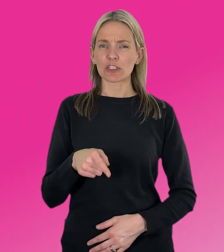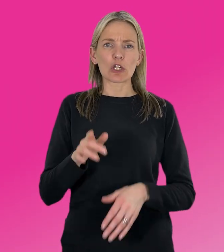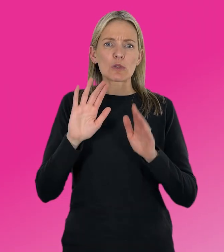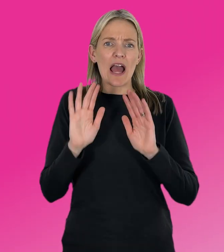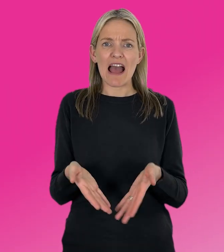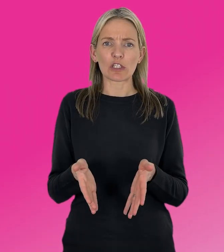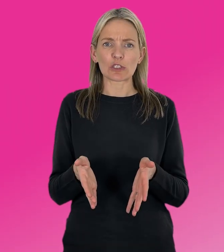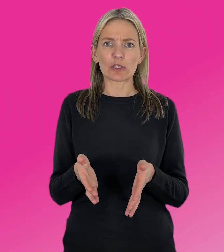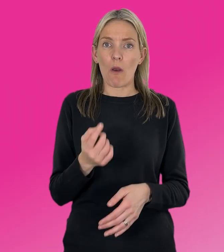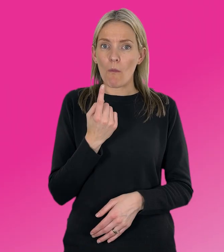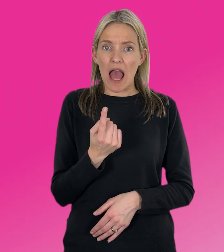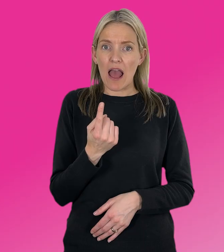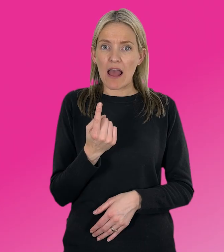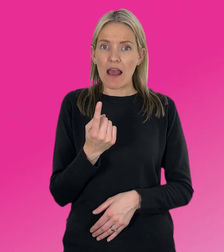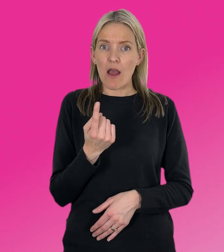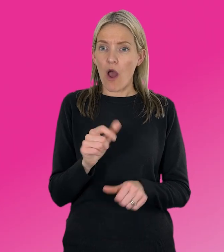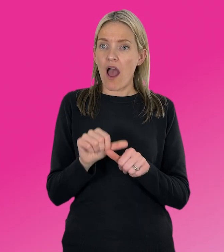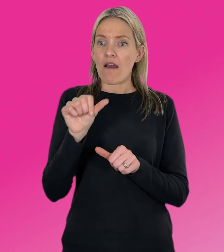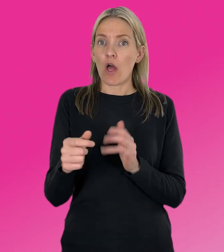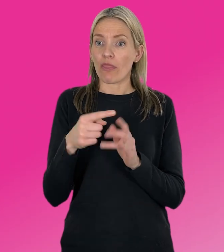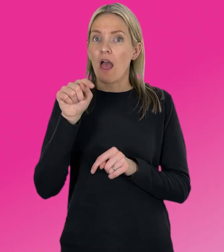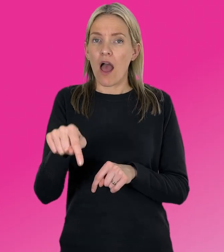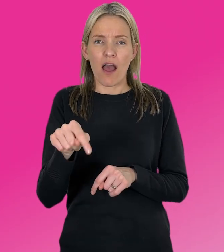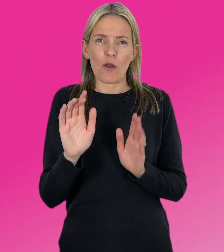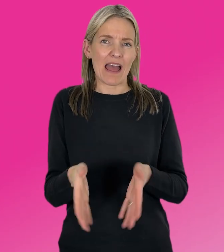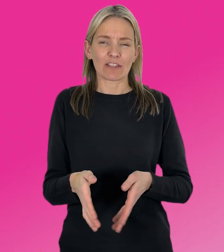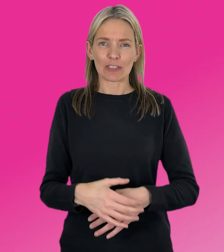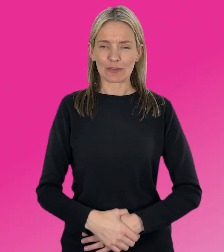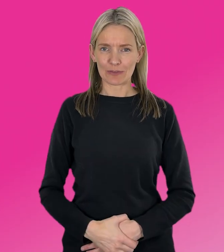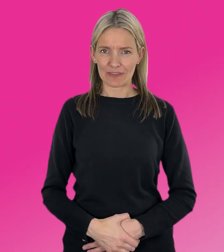They do not have to be one after the other.